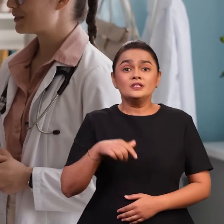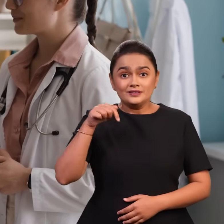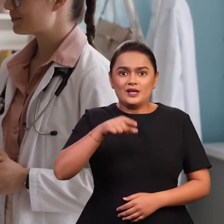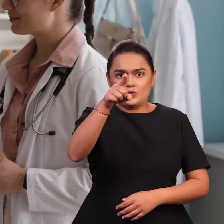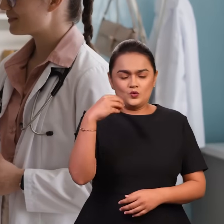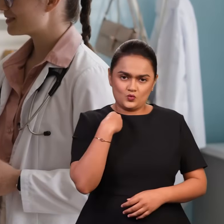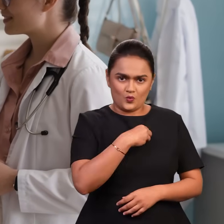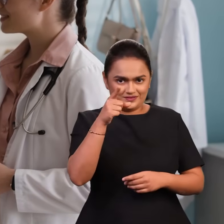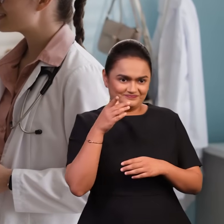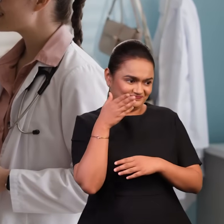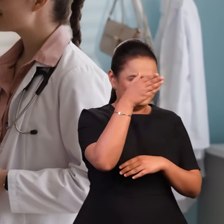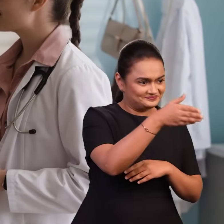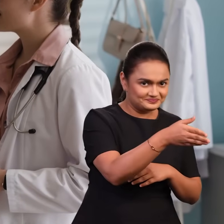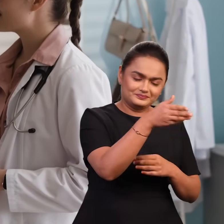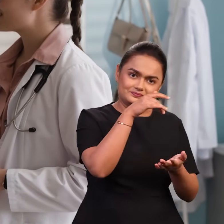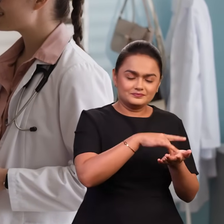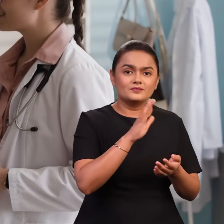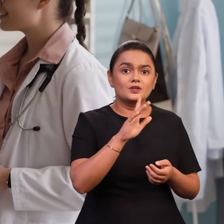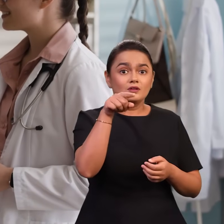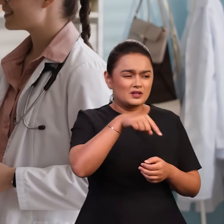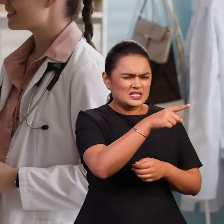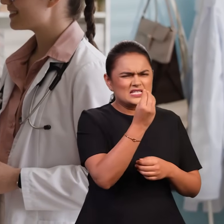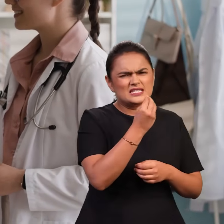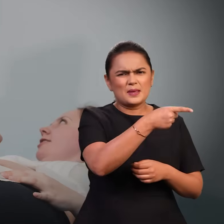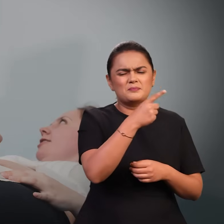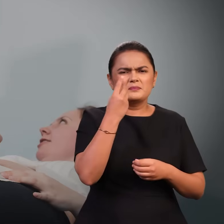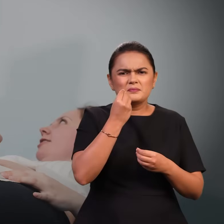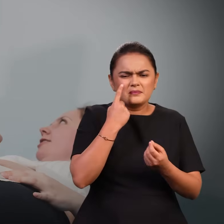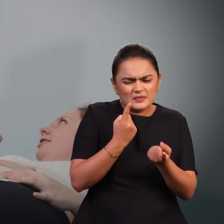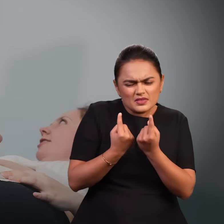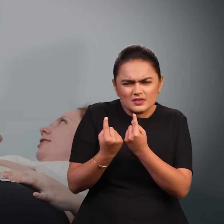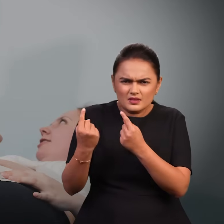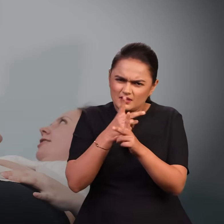Once you are at the doctors, Most likely you will undergo some kind of examination and examination.